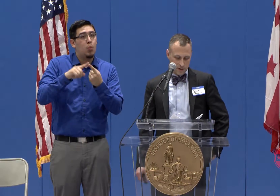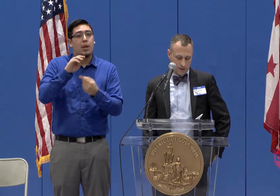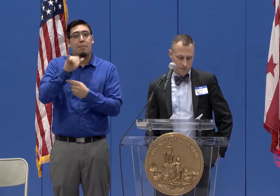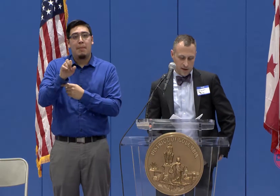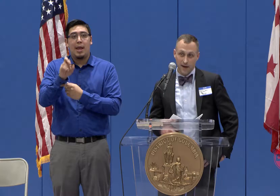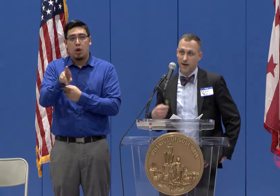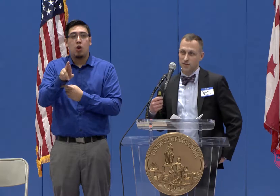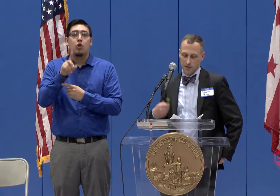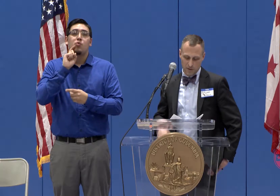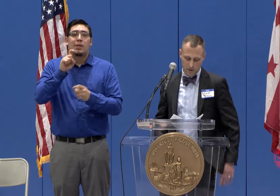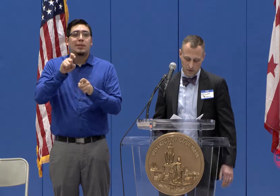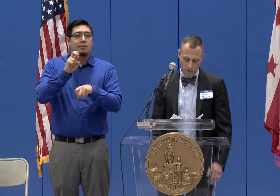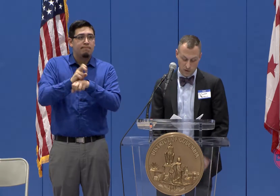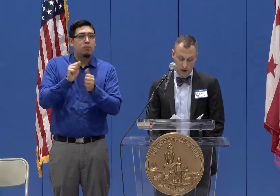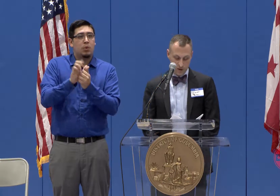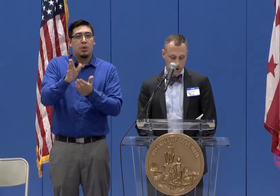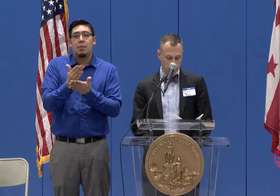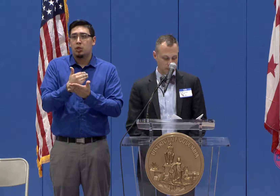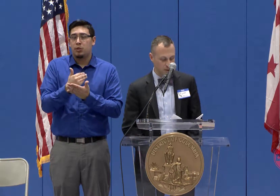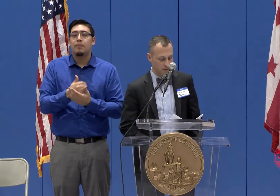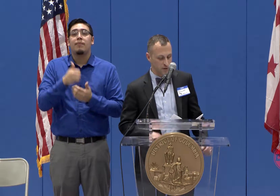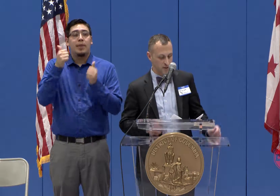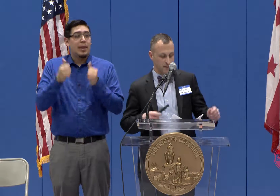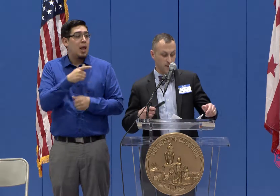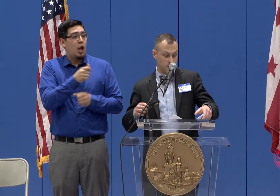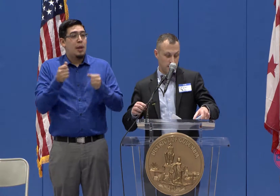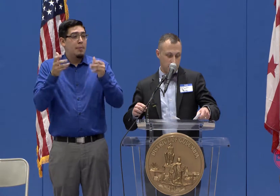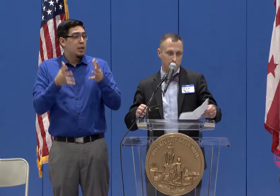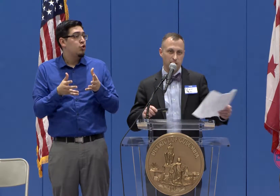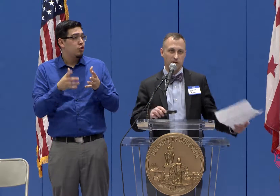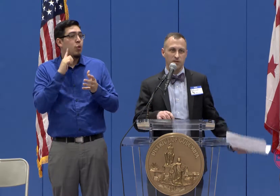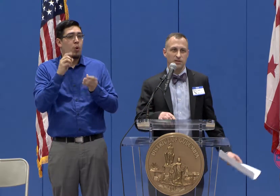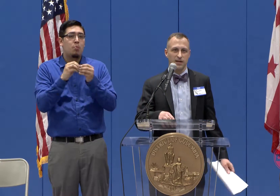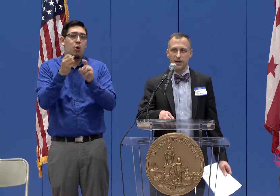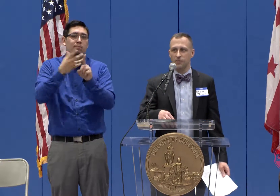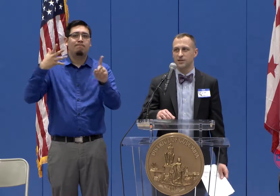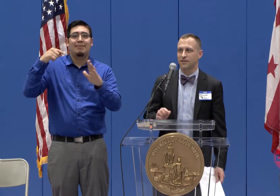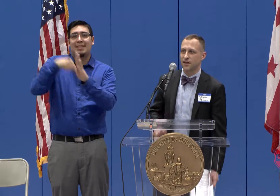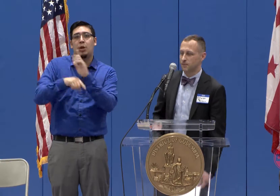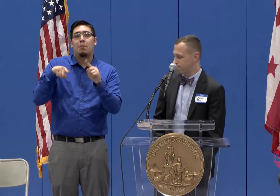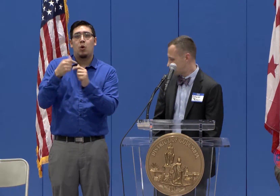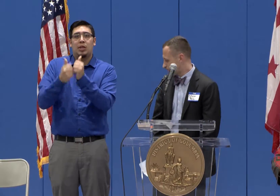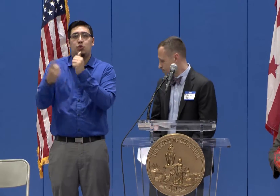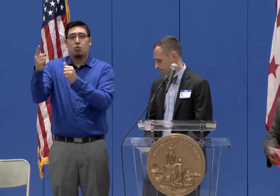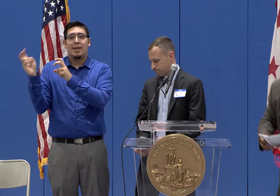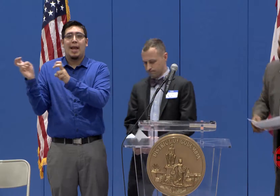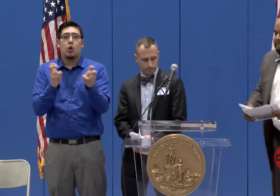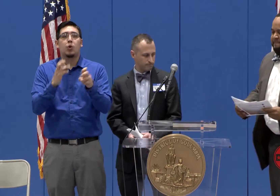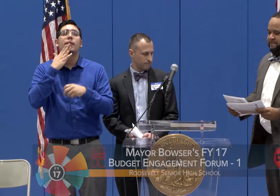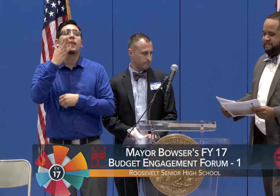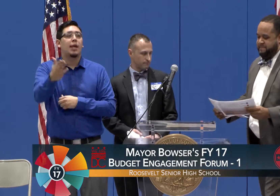BUDGET AND NOW THE CITY ADMINISTRATOR RASHAD YOUNG WILL SPEAK TO YOU IN MORE DETAIL ABOUT EACH OF THESE CATEGORIES. THANK YOU.